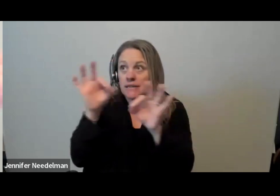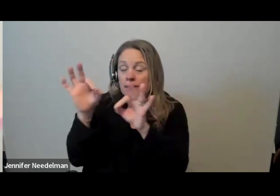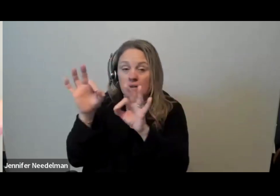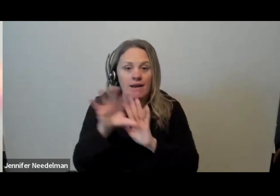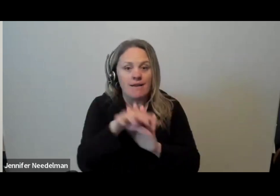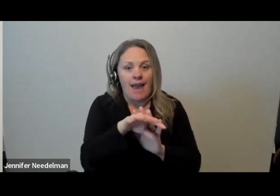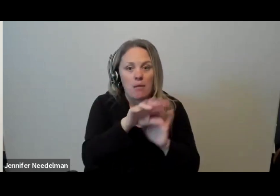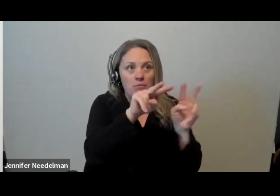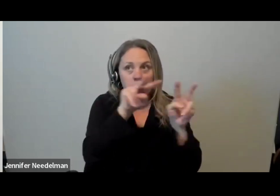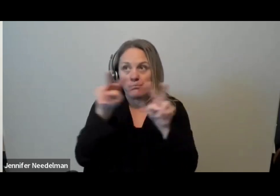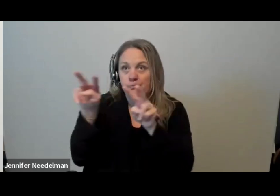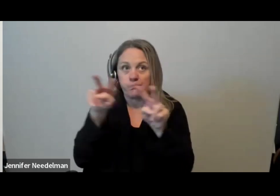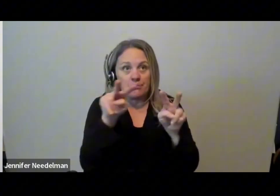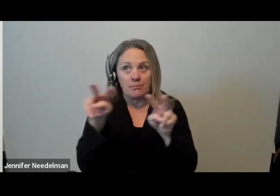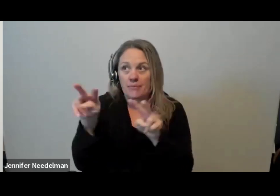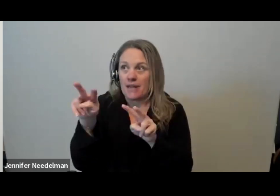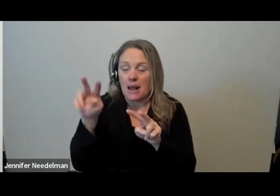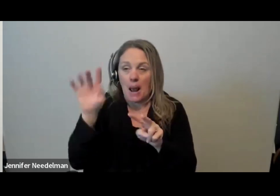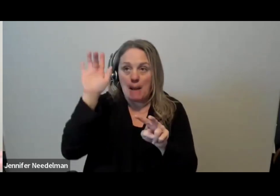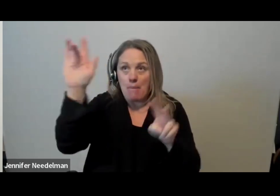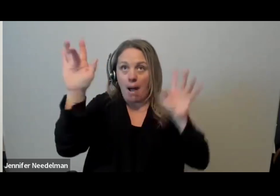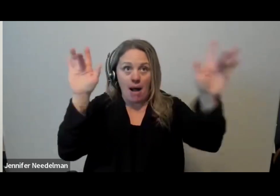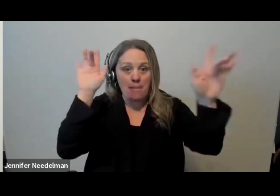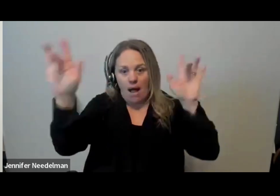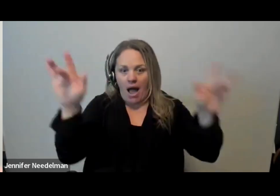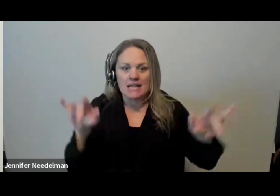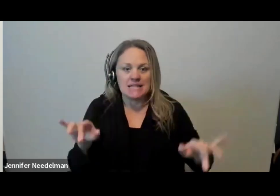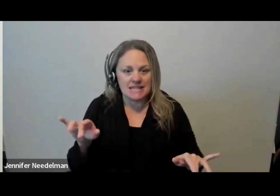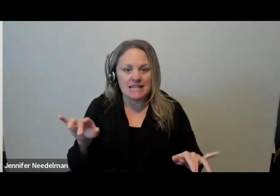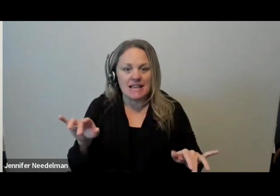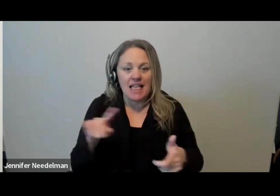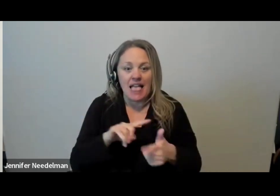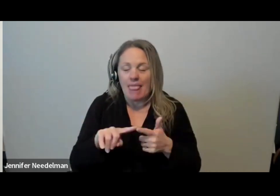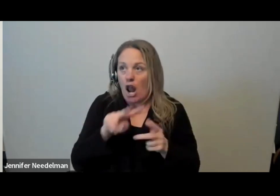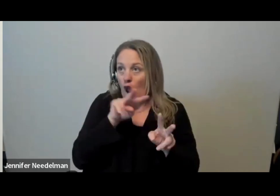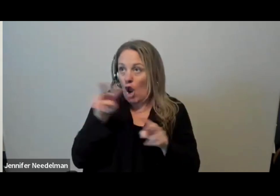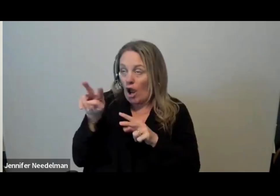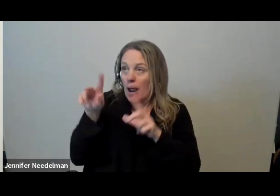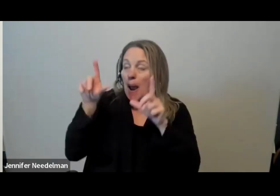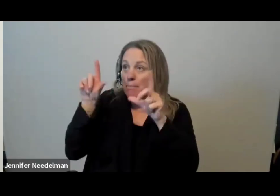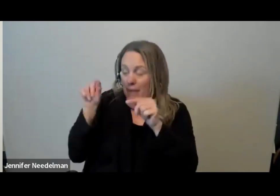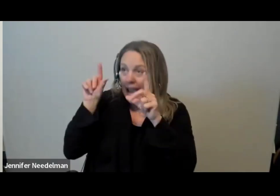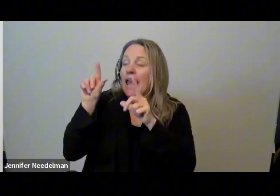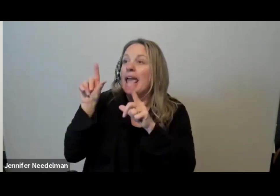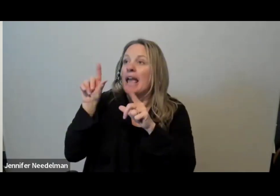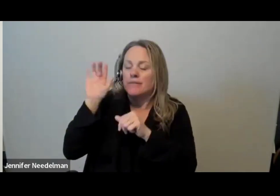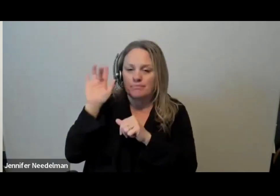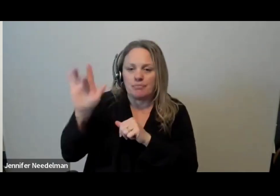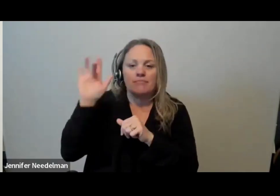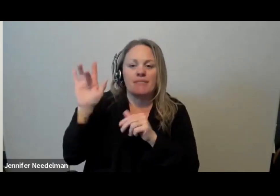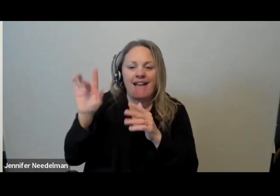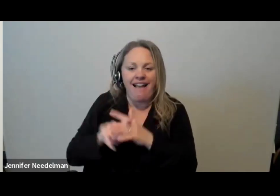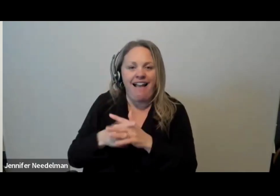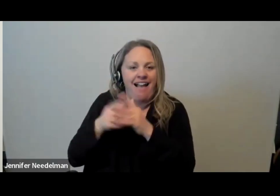and there are buttons in each of the corners of your screen. And if you look and then blink in those corners, it activates those buttons.